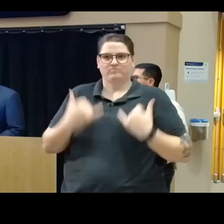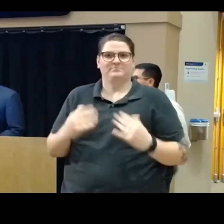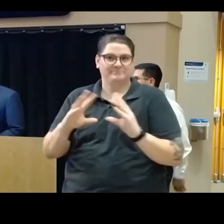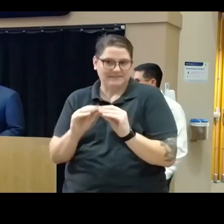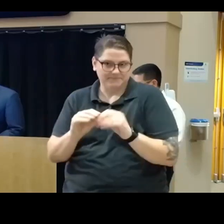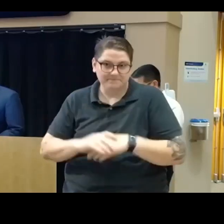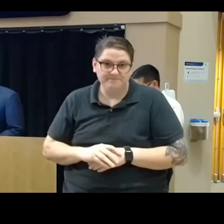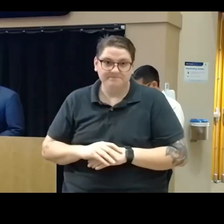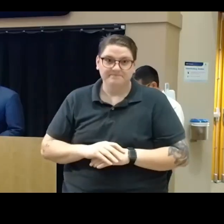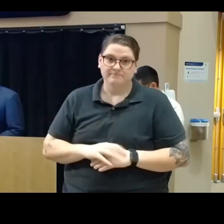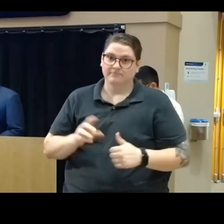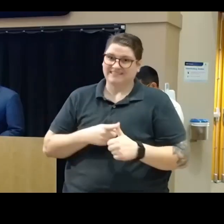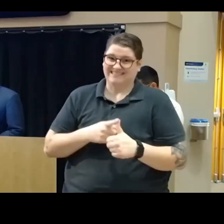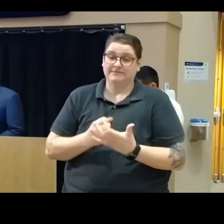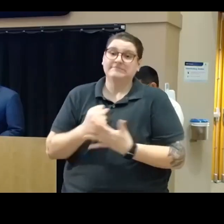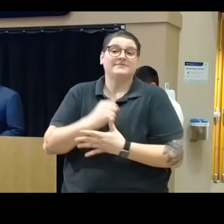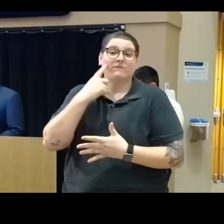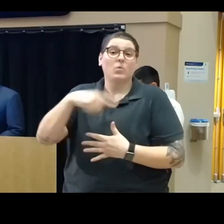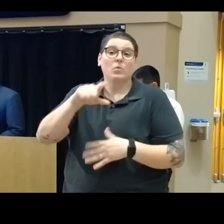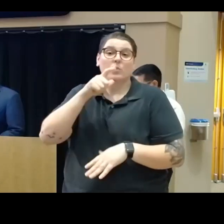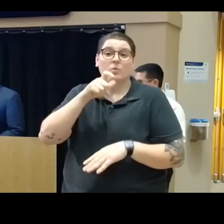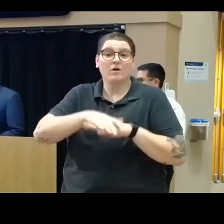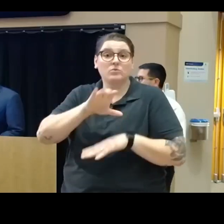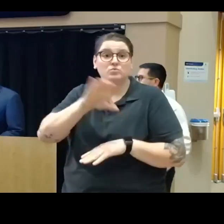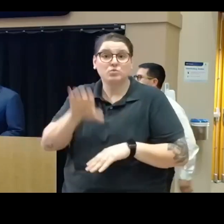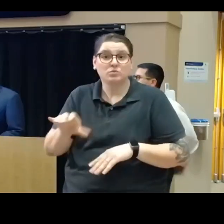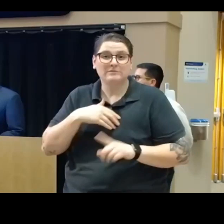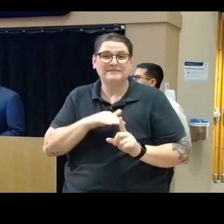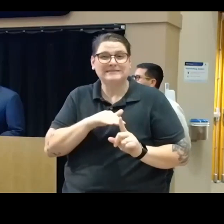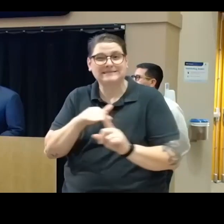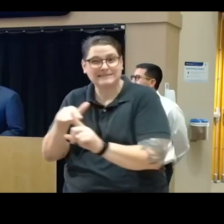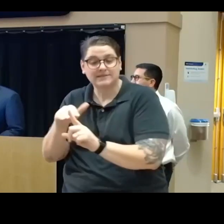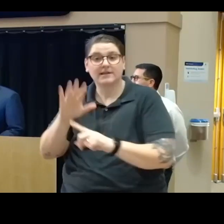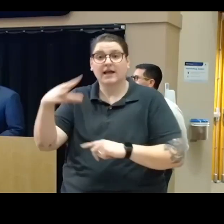um so just especially for the people on Zoom uh your cameras and microphones are off